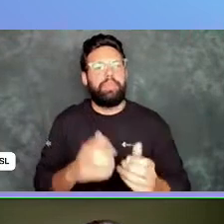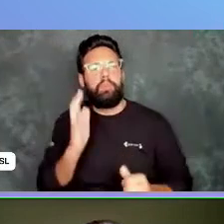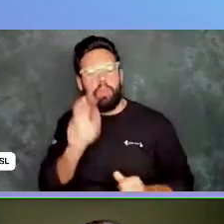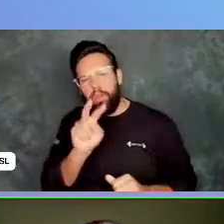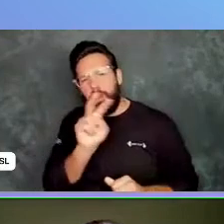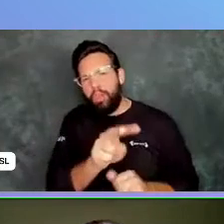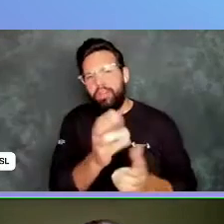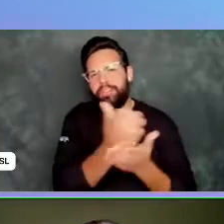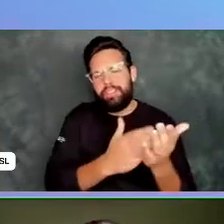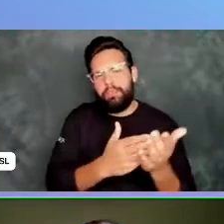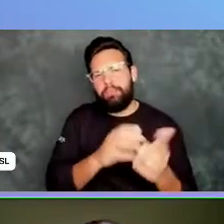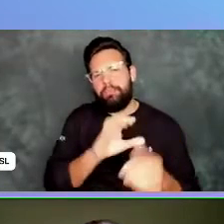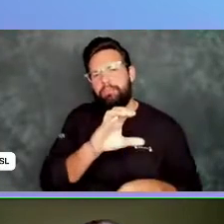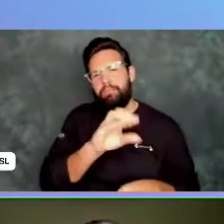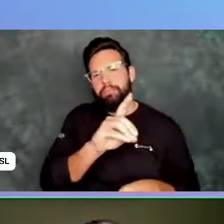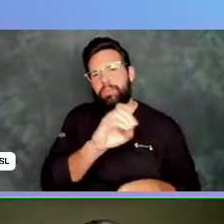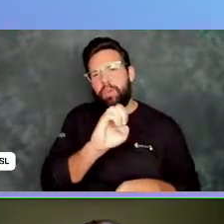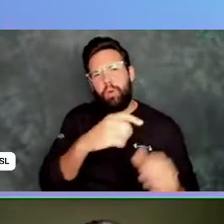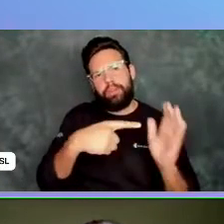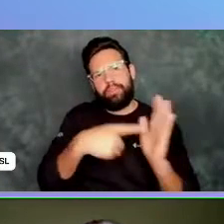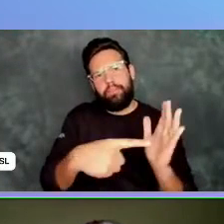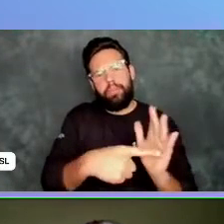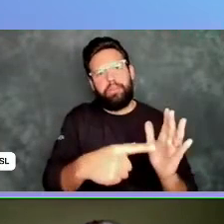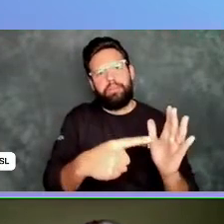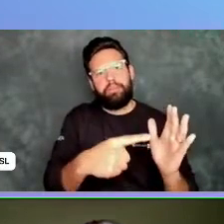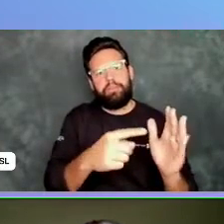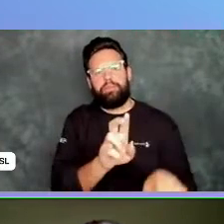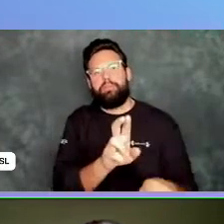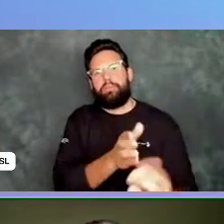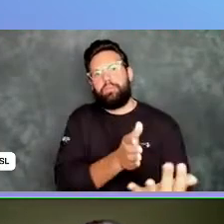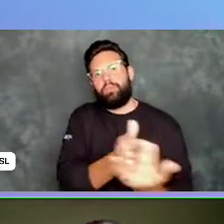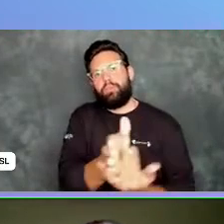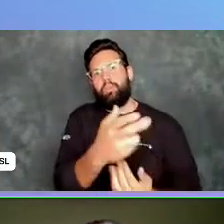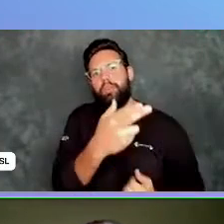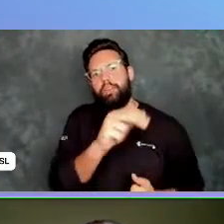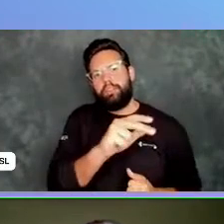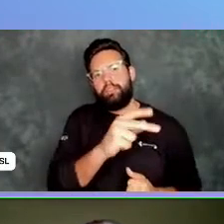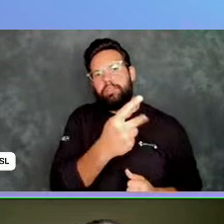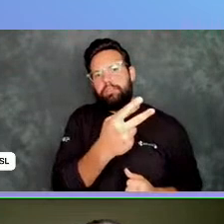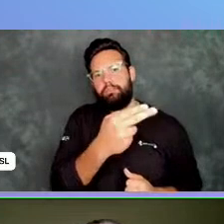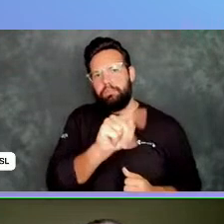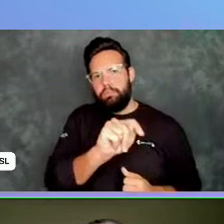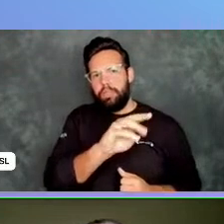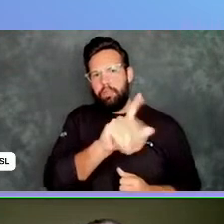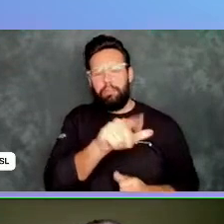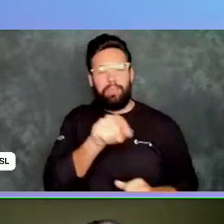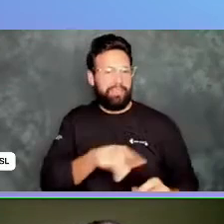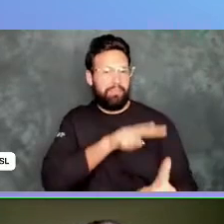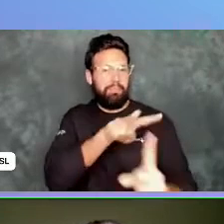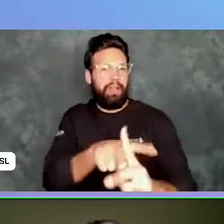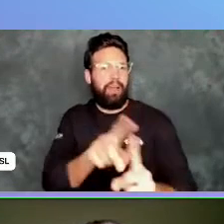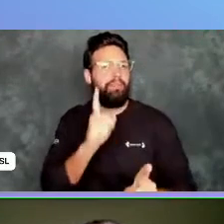examples of what I'm talking about. We're gonna look at some code examples and some very in HTML, simple code